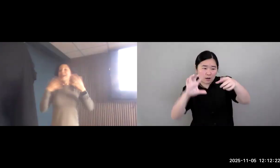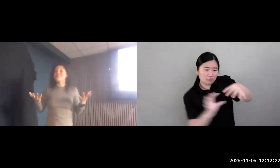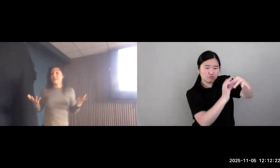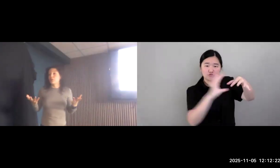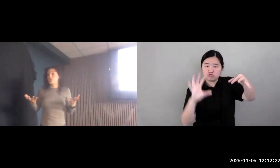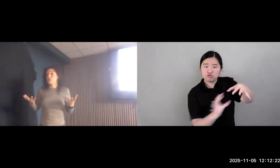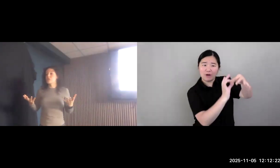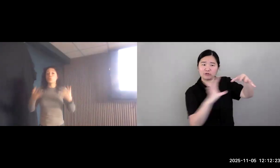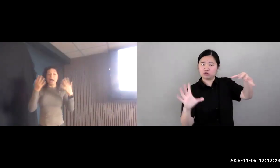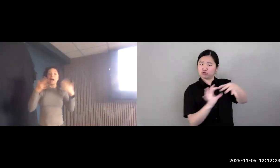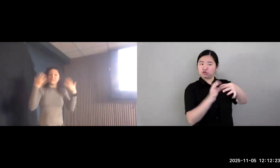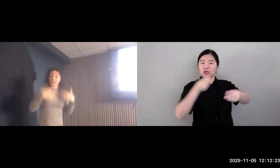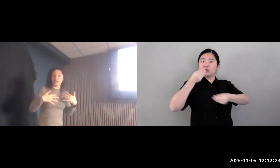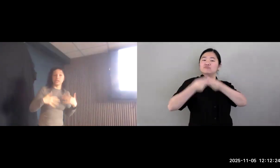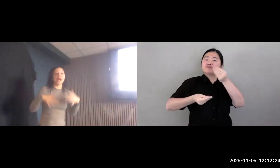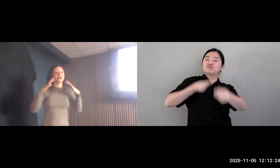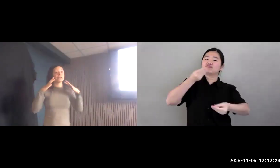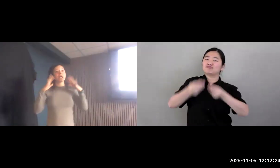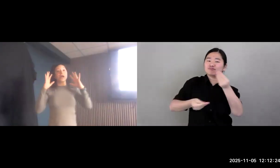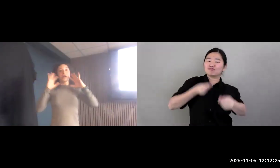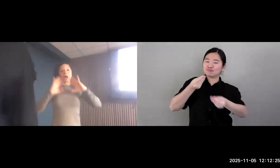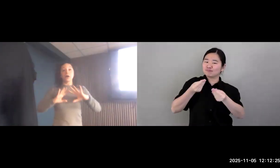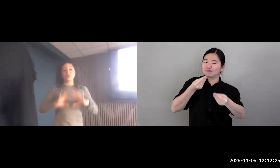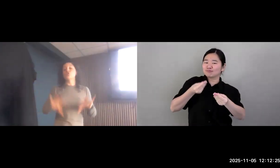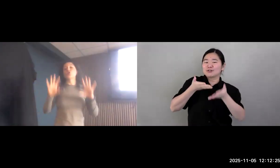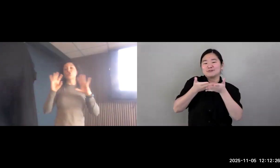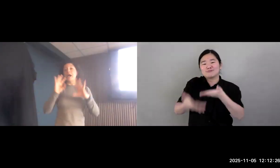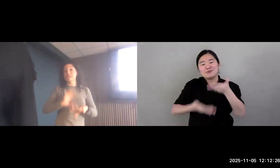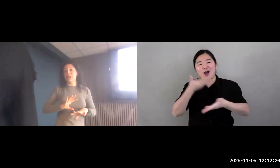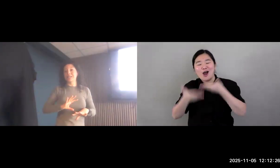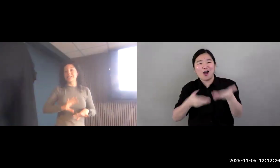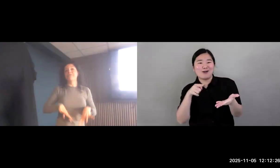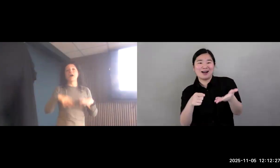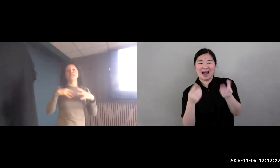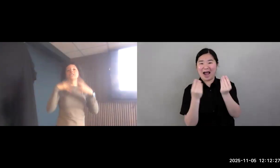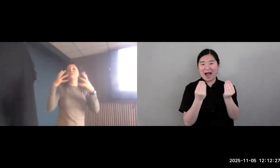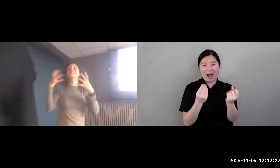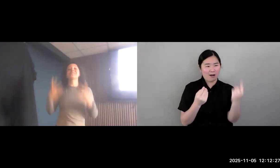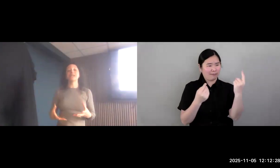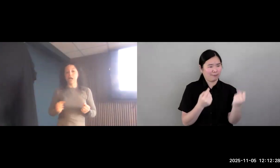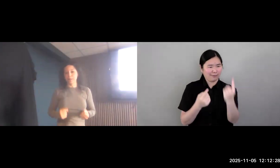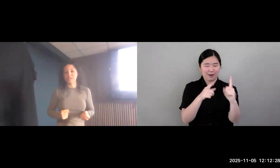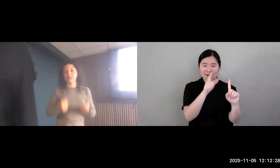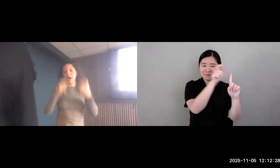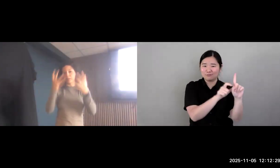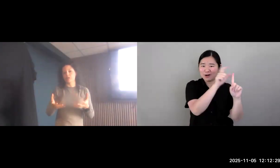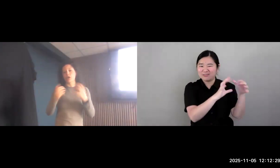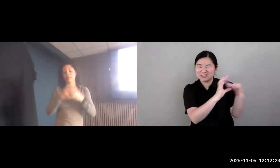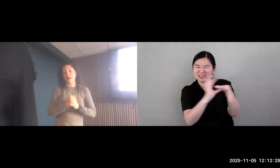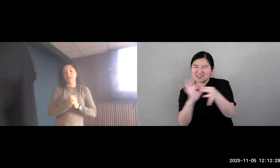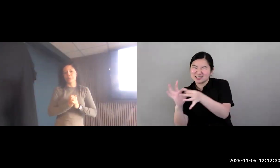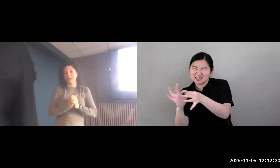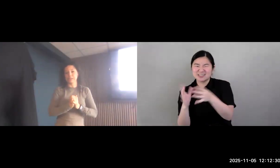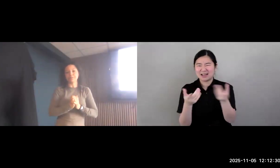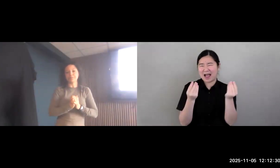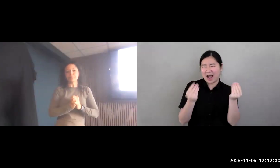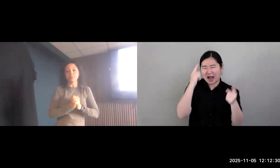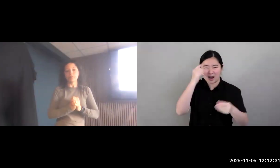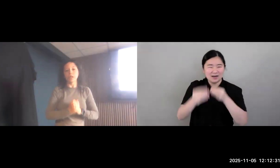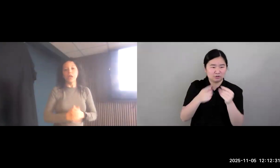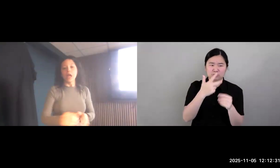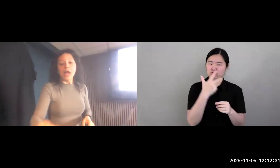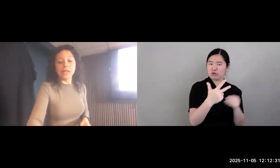In sign languages, we have signs, and research has identified different sign types that I'm going to talk about in a minute.